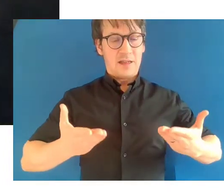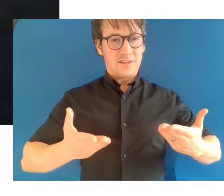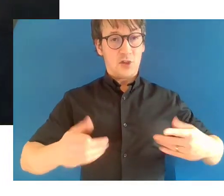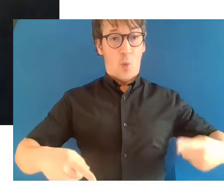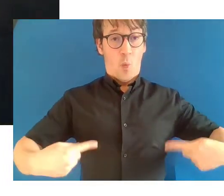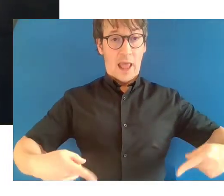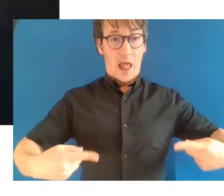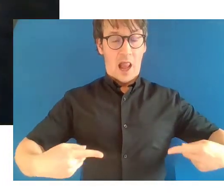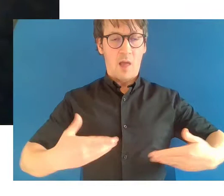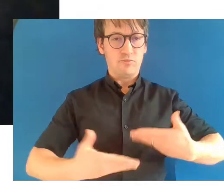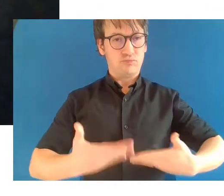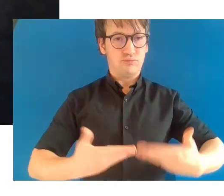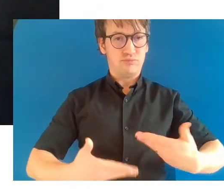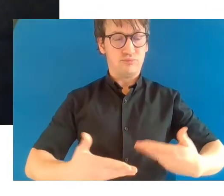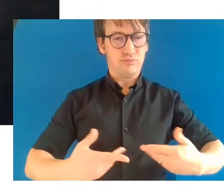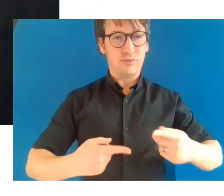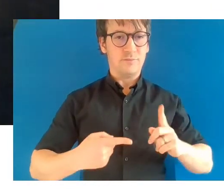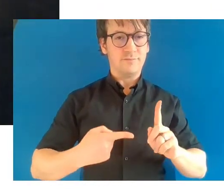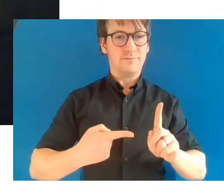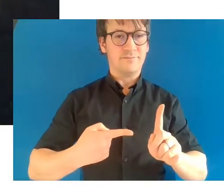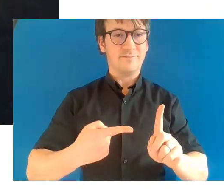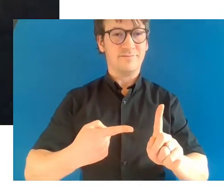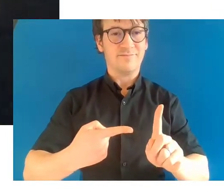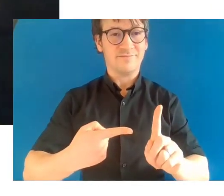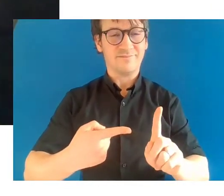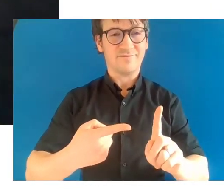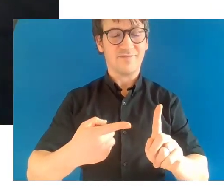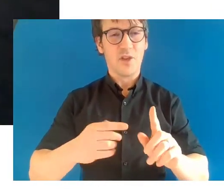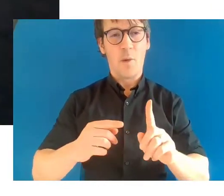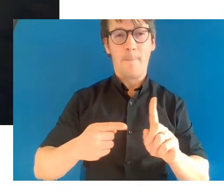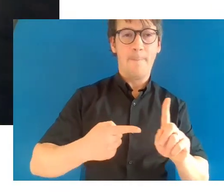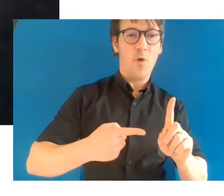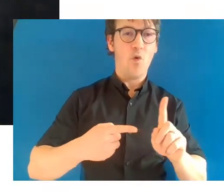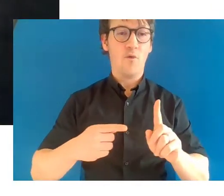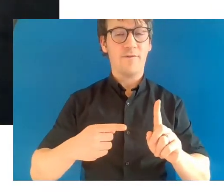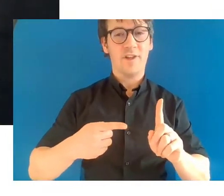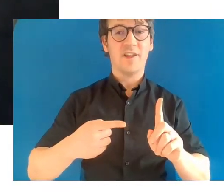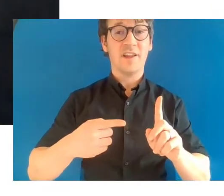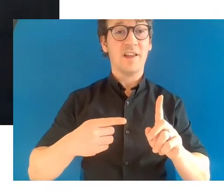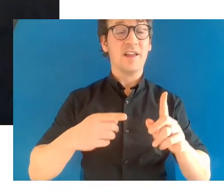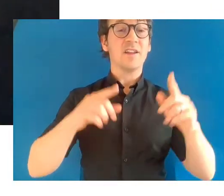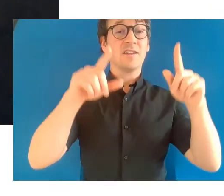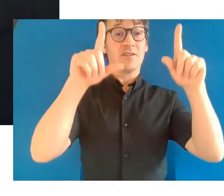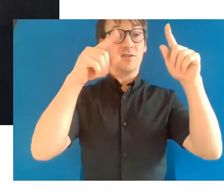a segway, with two wheels on either side, and that helps to move around.